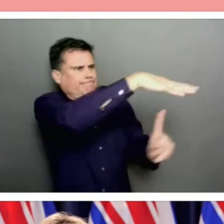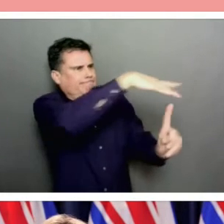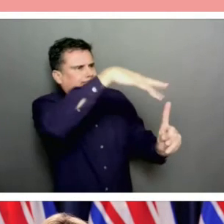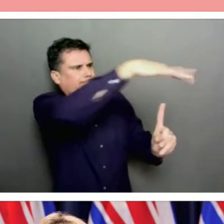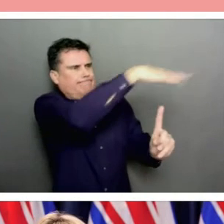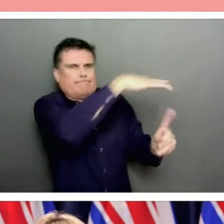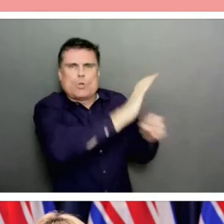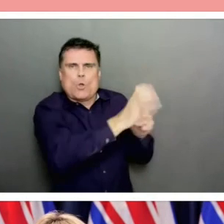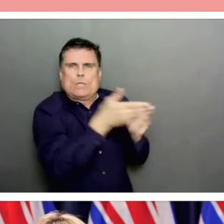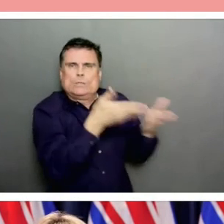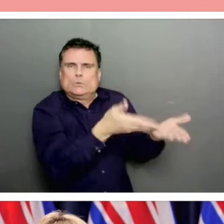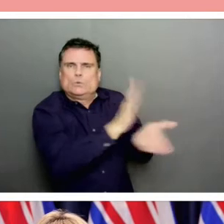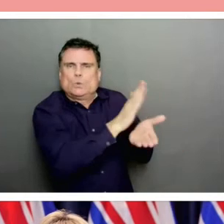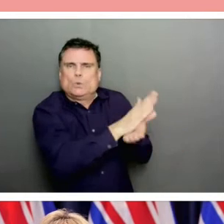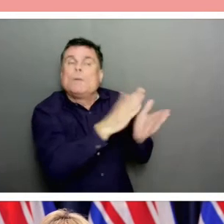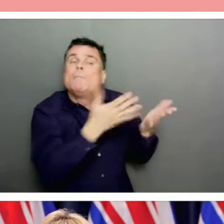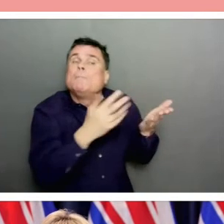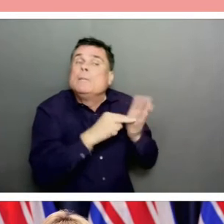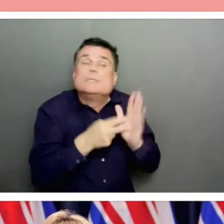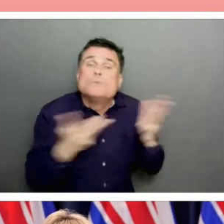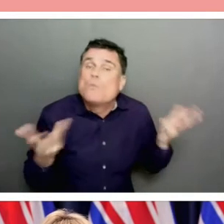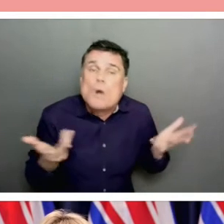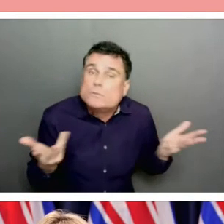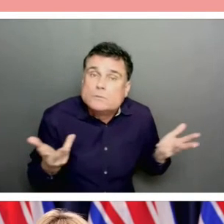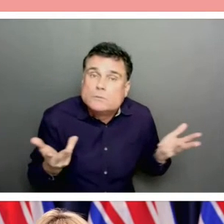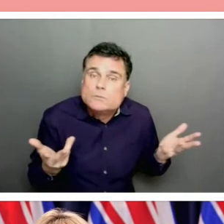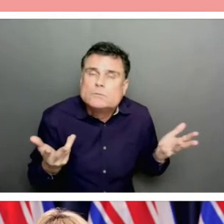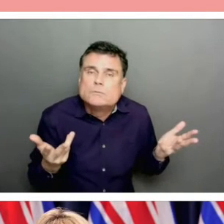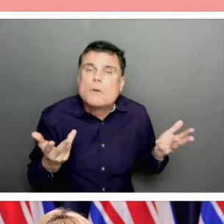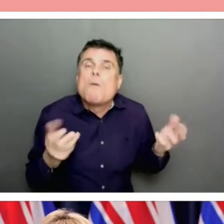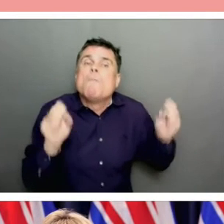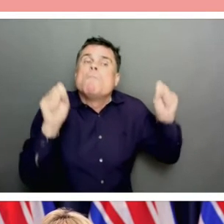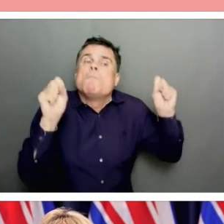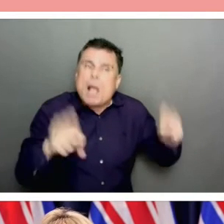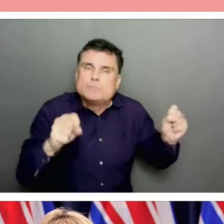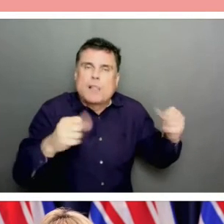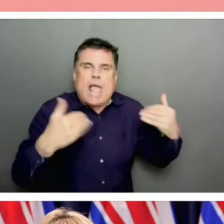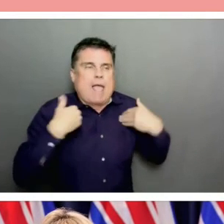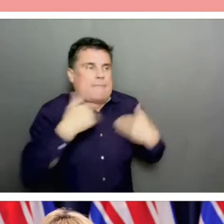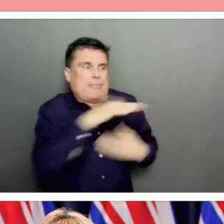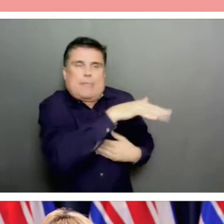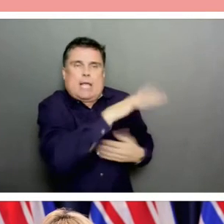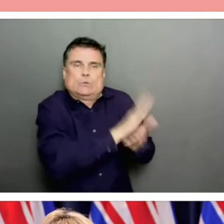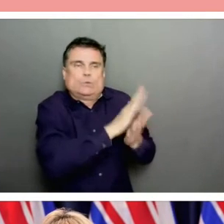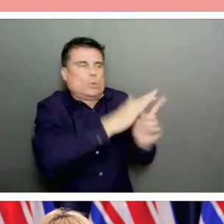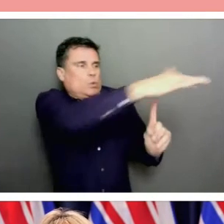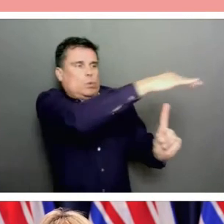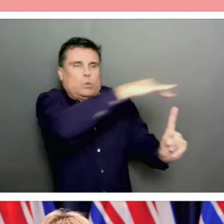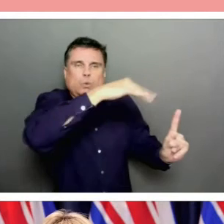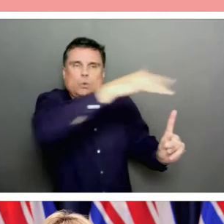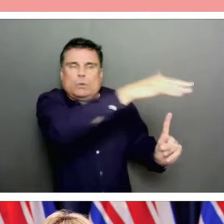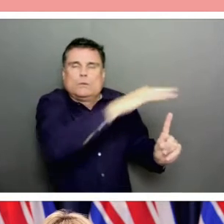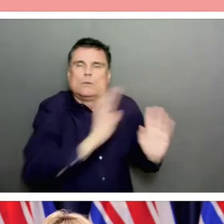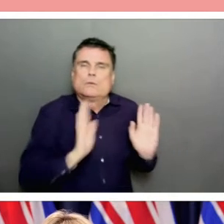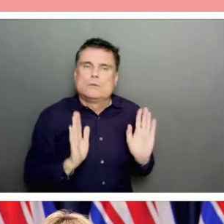seen is that even though we have exposure events that reflect transmission in our community, we have very little transmission actually